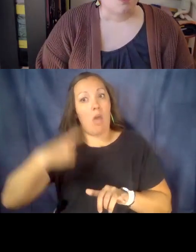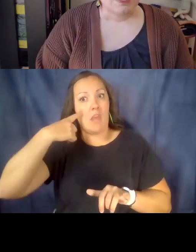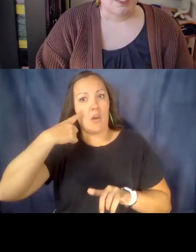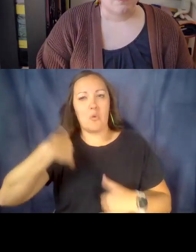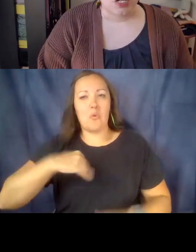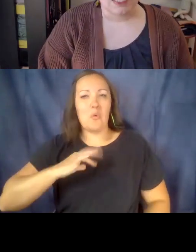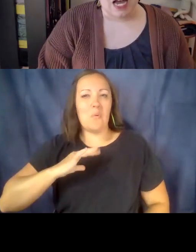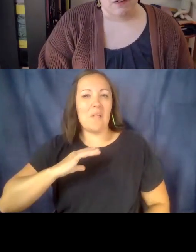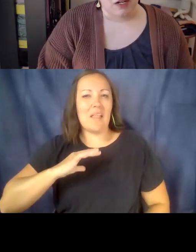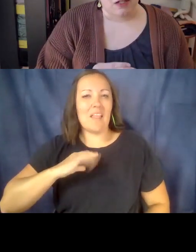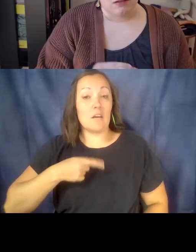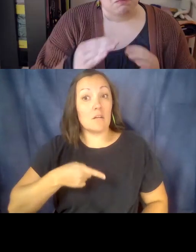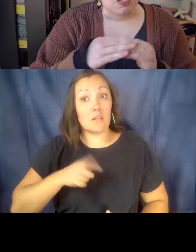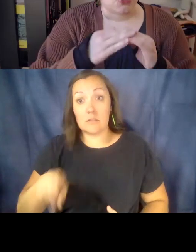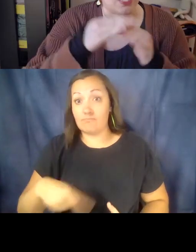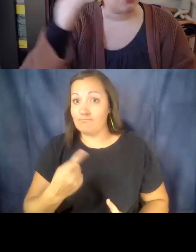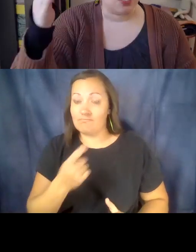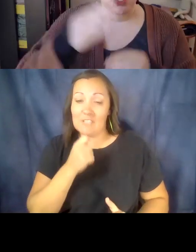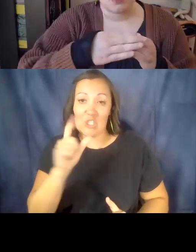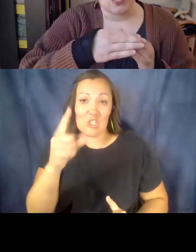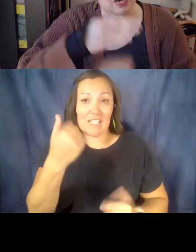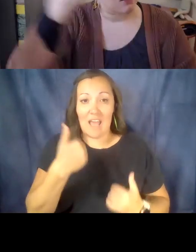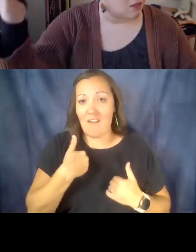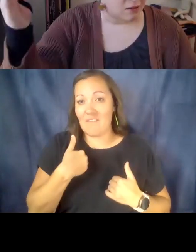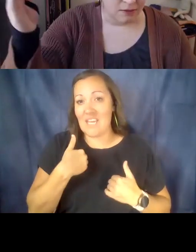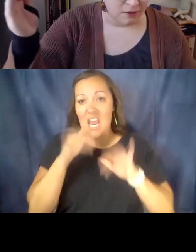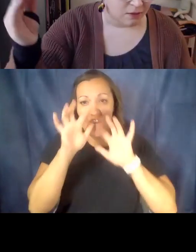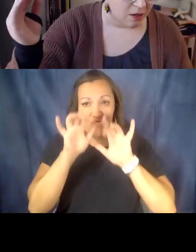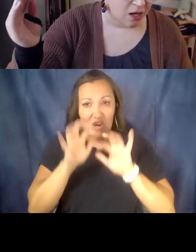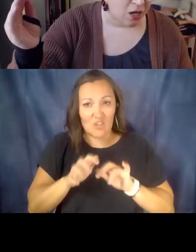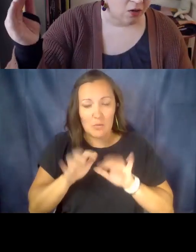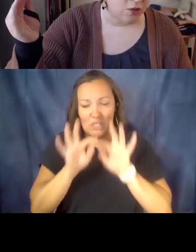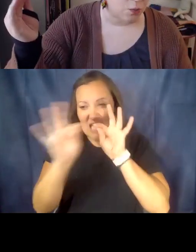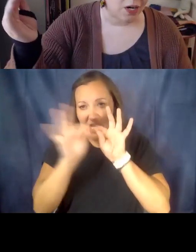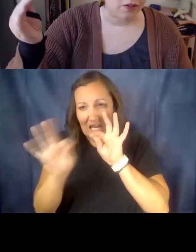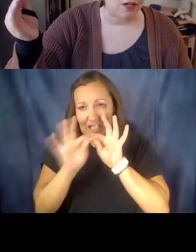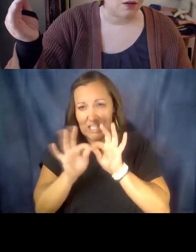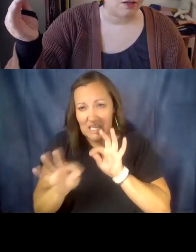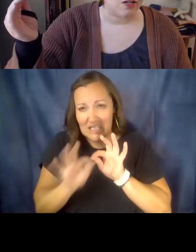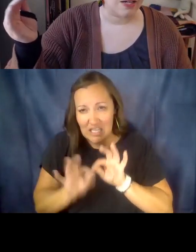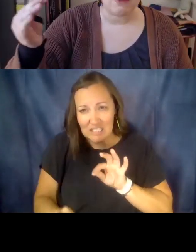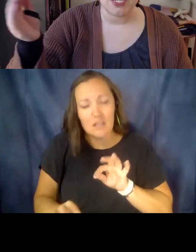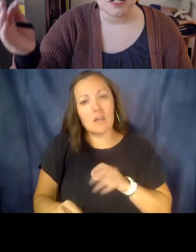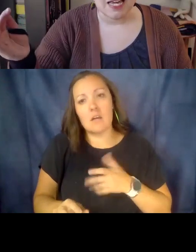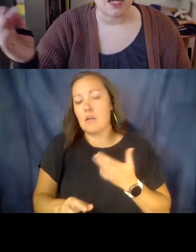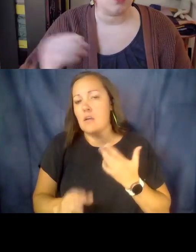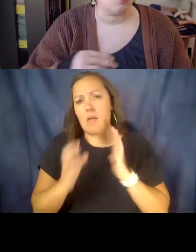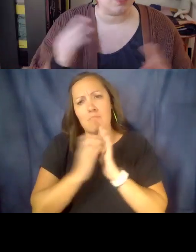Instead of just having a transcript just text of whatever the narrator is saying or whatever